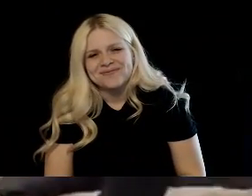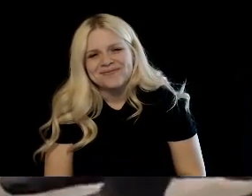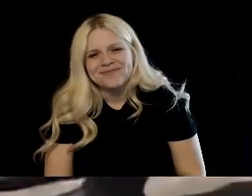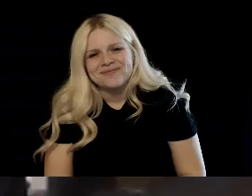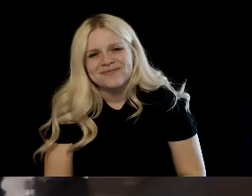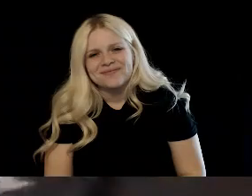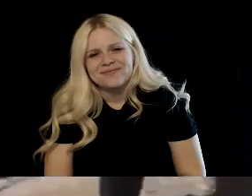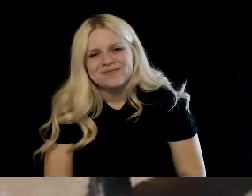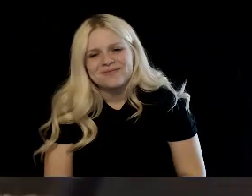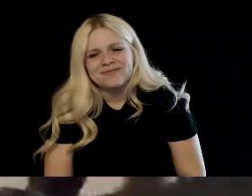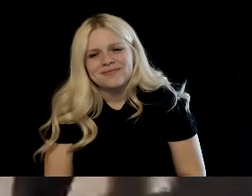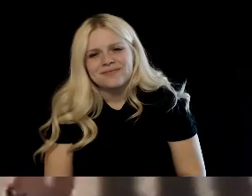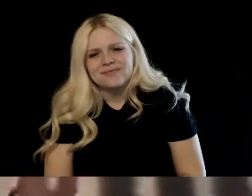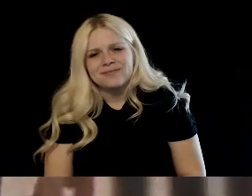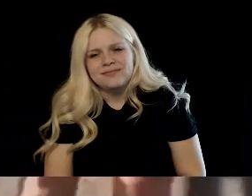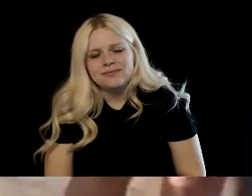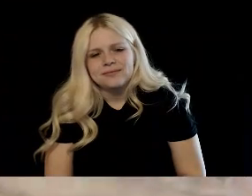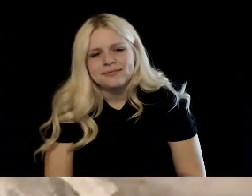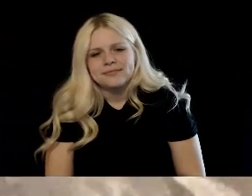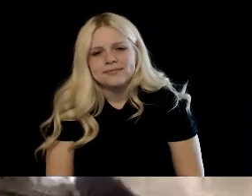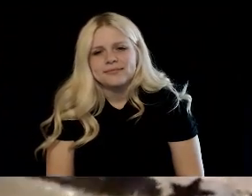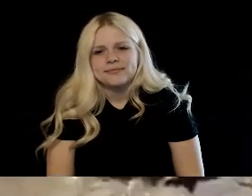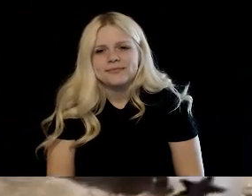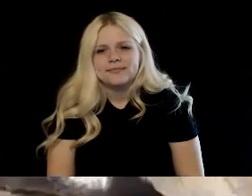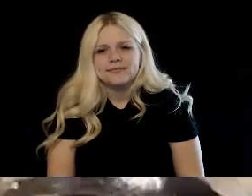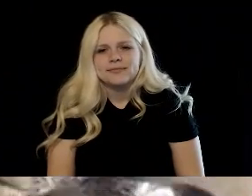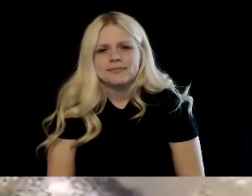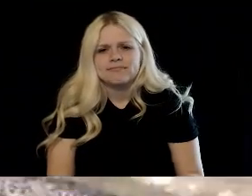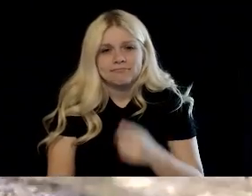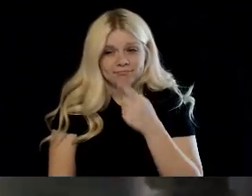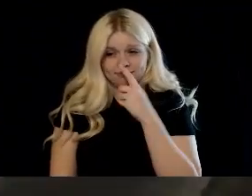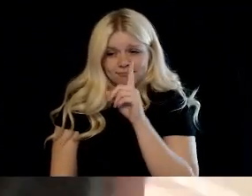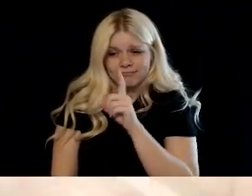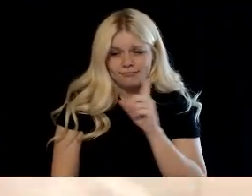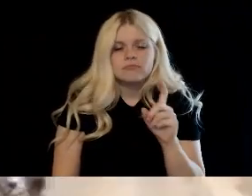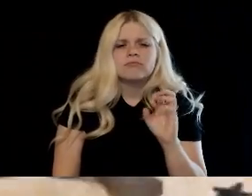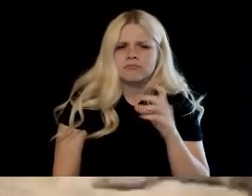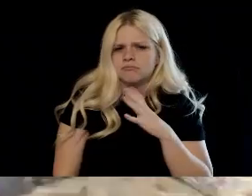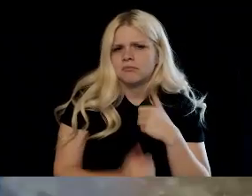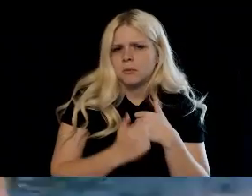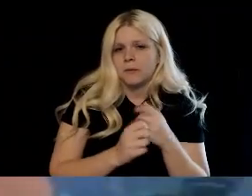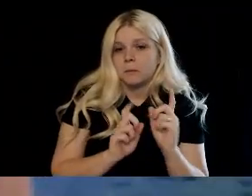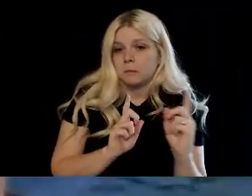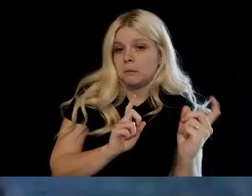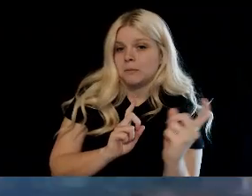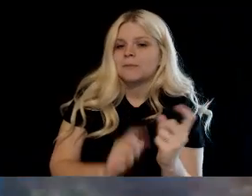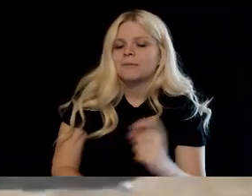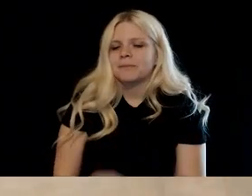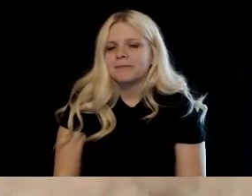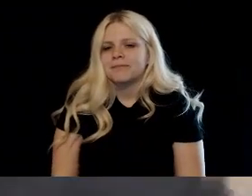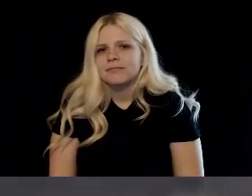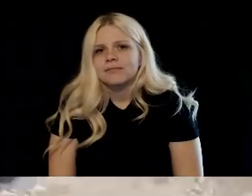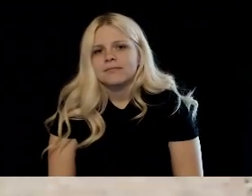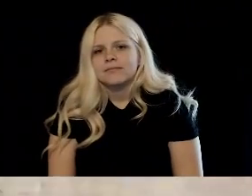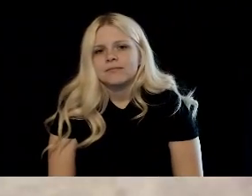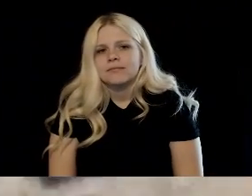Michelle: We can actually stand slightly that way. Erica: Okay, I'm just gonna kind of follow you. MIchelle: You wanna come this way? Hi honey. Erica: I got my boots on here, you guys.